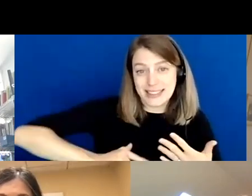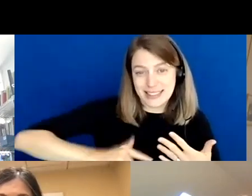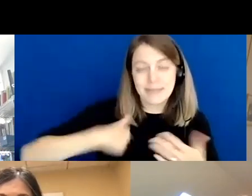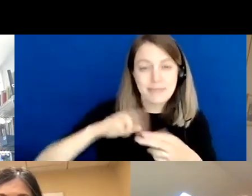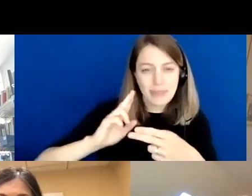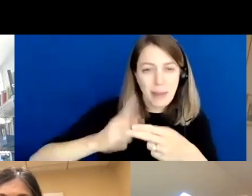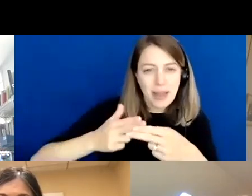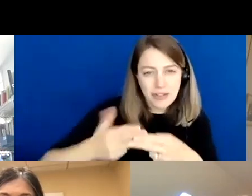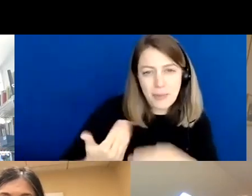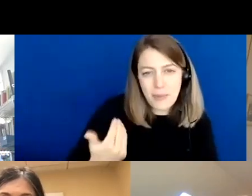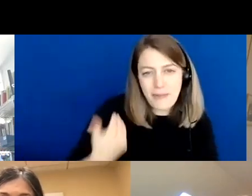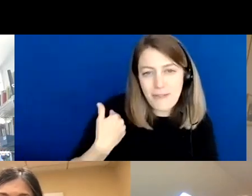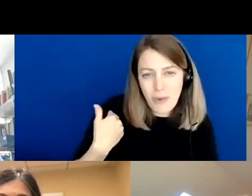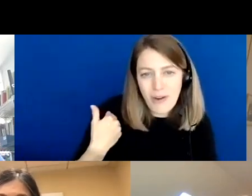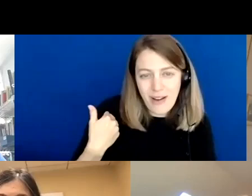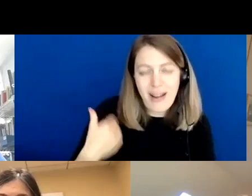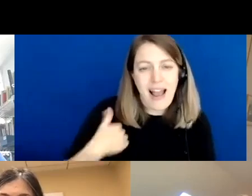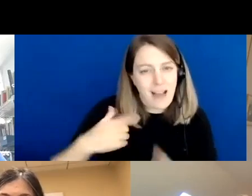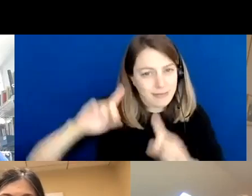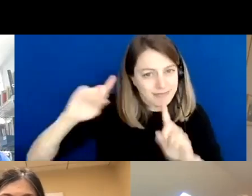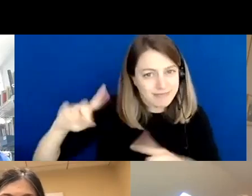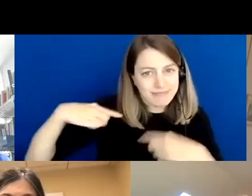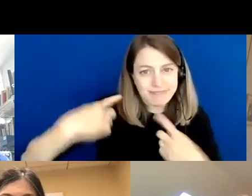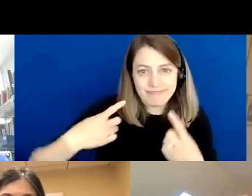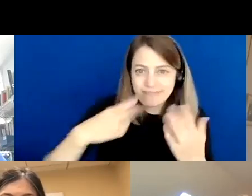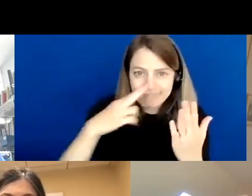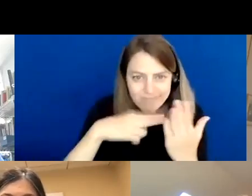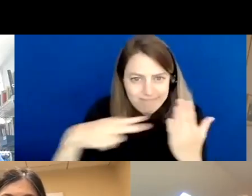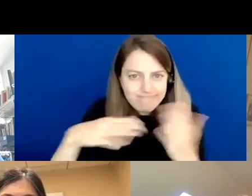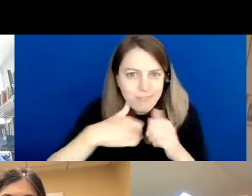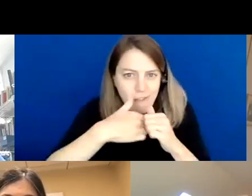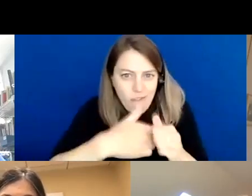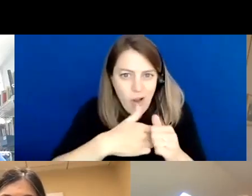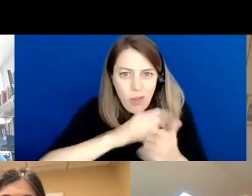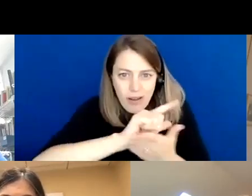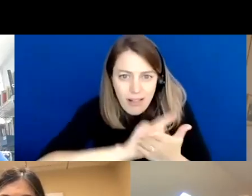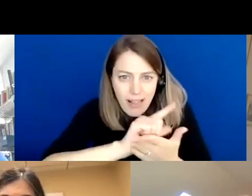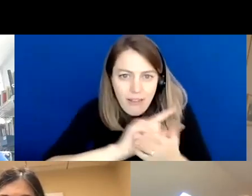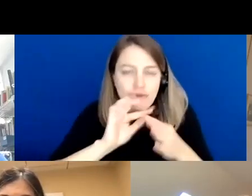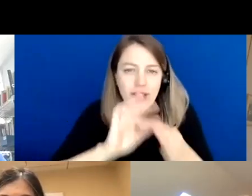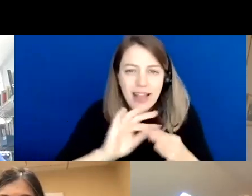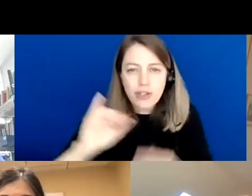I've been following the litigation involving the Judge Rotenberg Center since I became